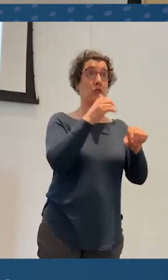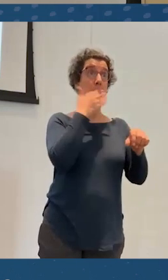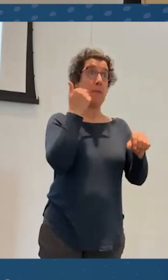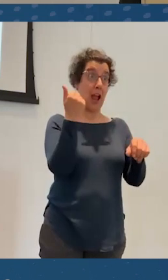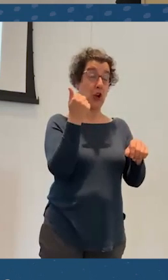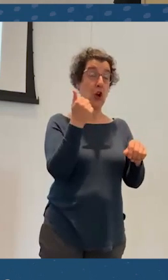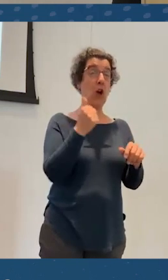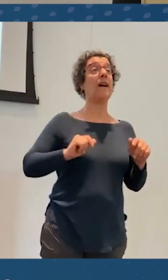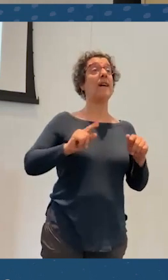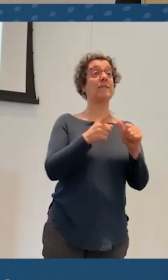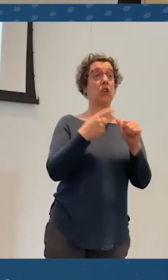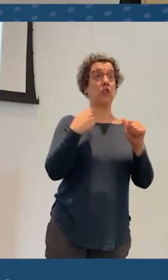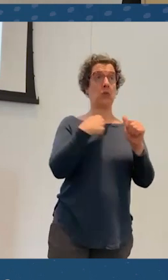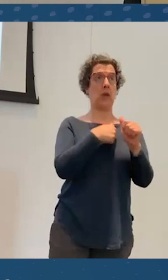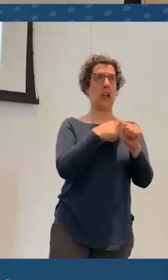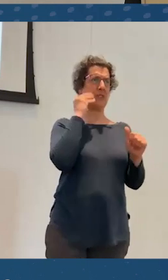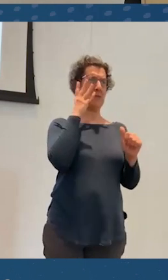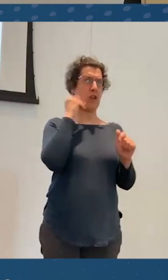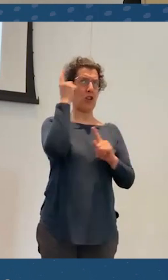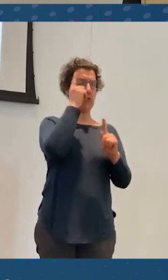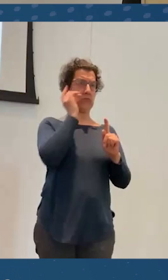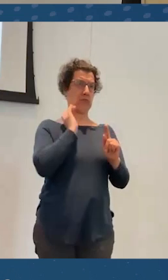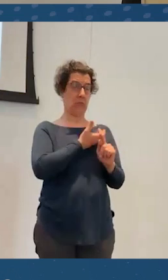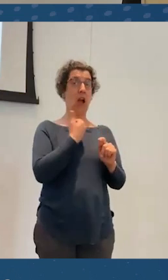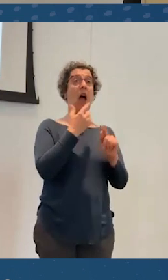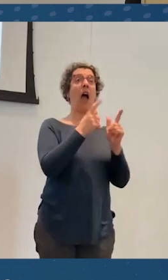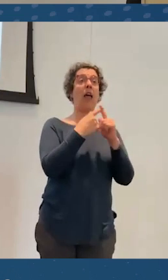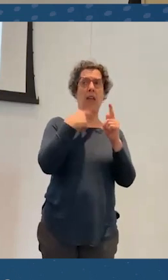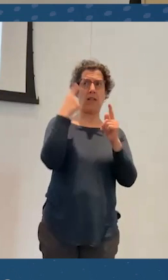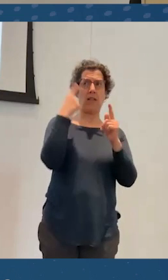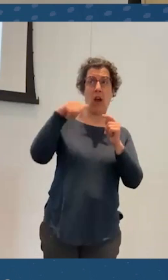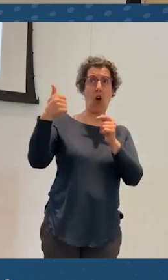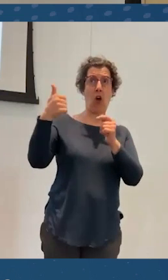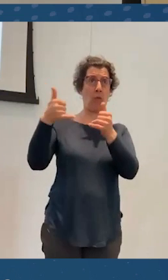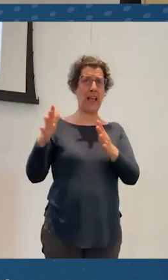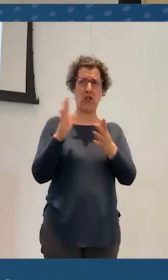and what our players needed. It is possible that other ideas and implementations